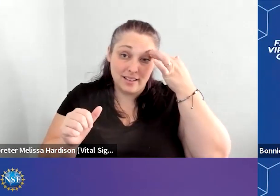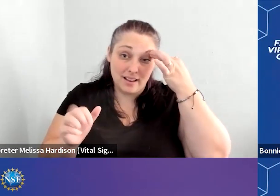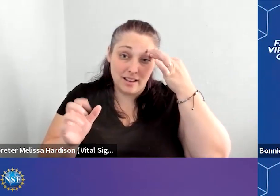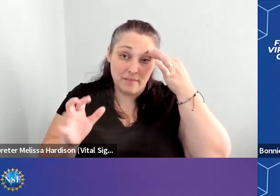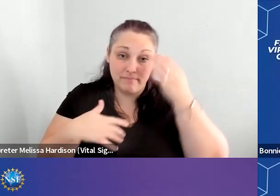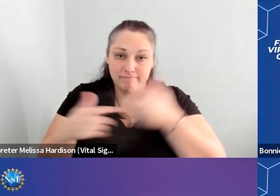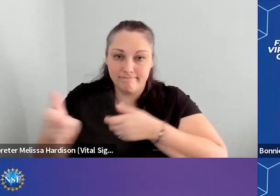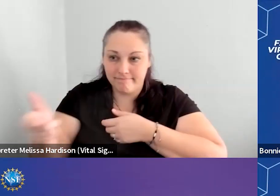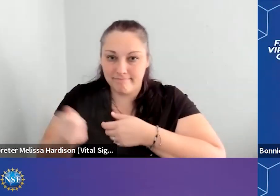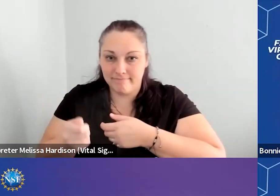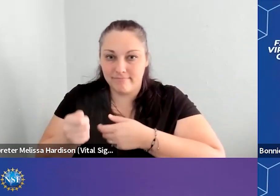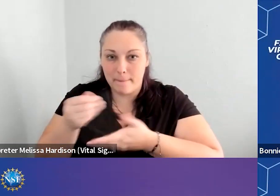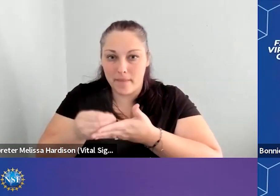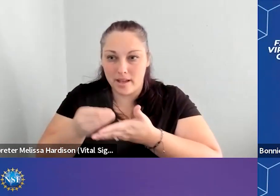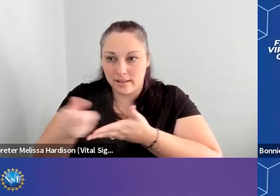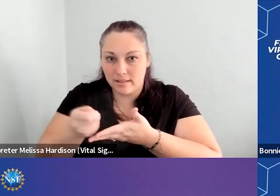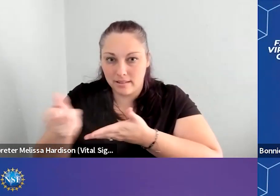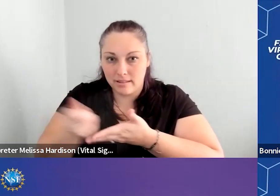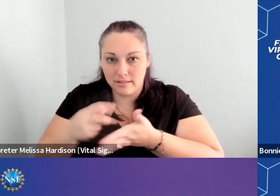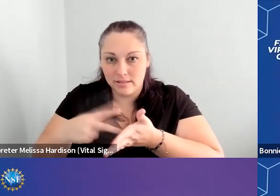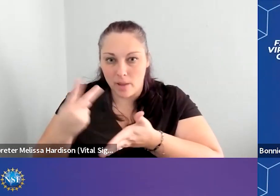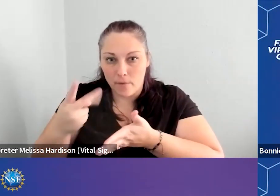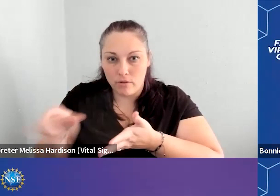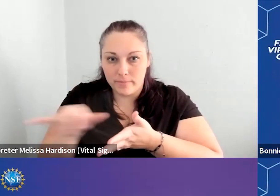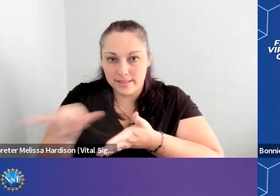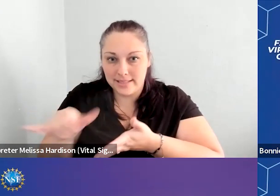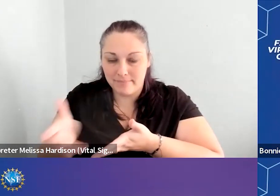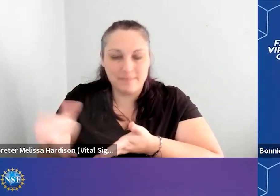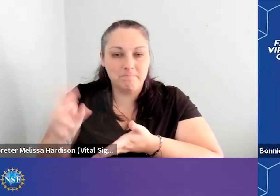And you also want to make sure that as the proposals come through that if one is funded